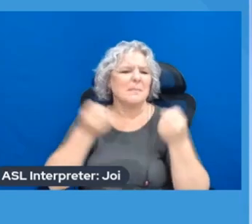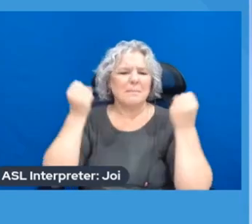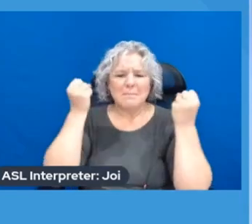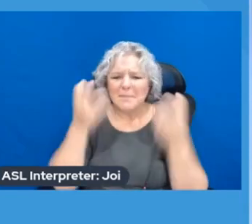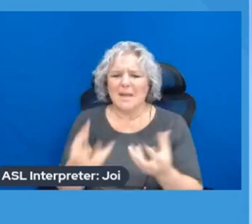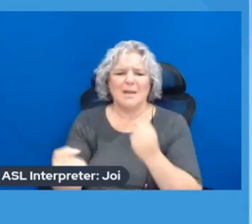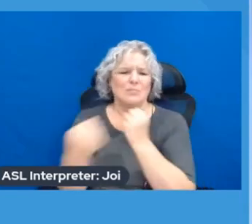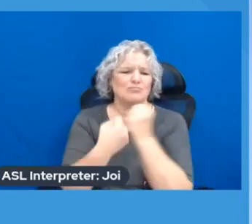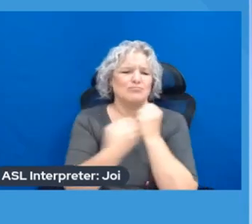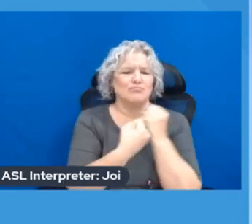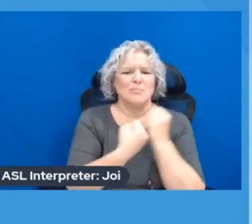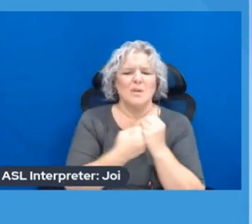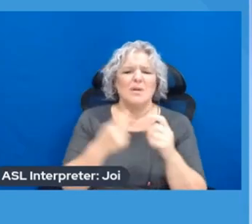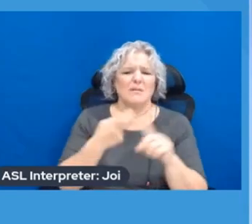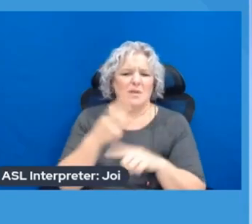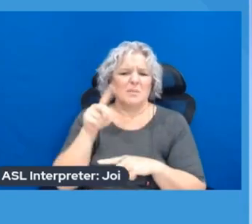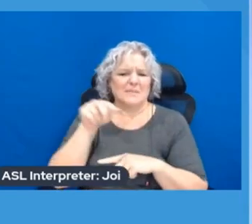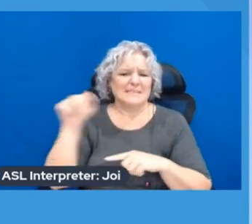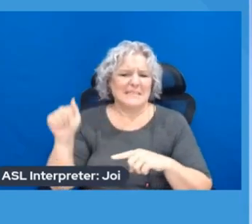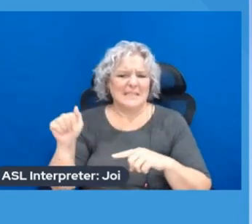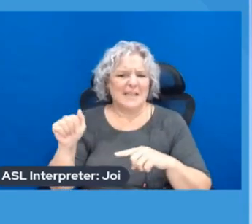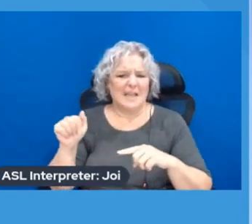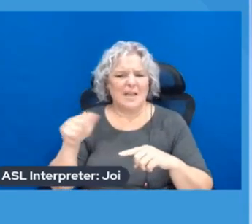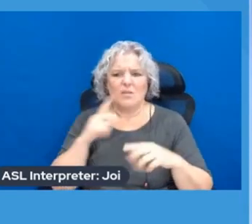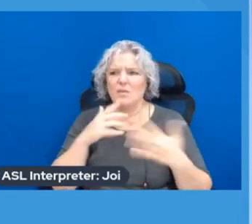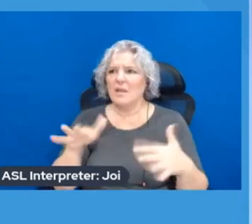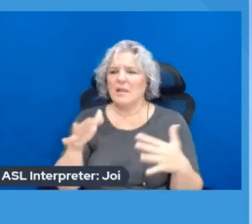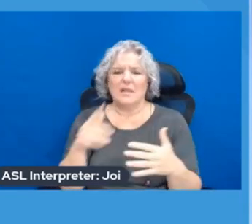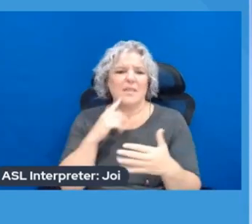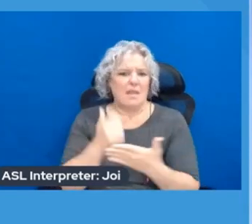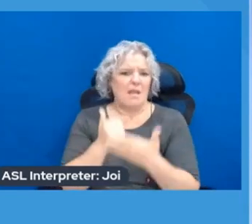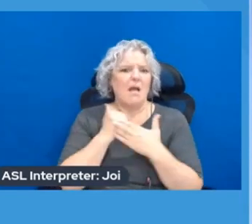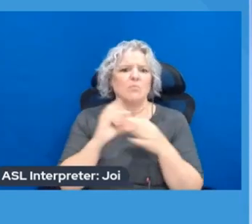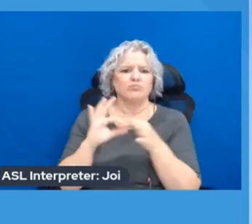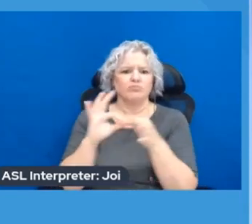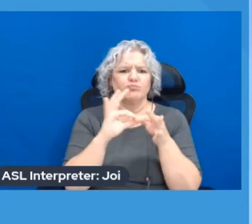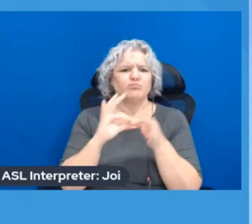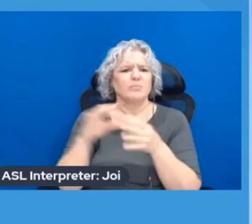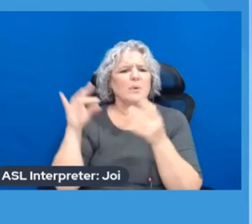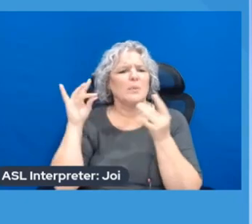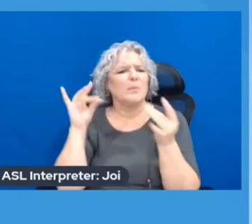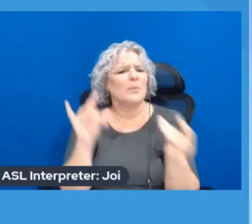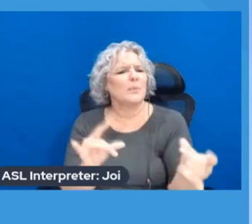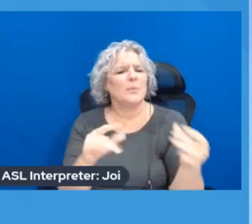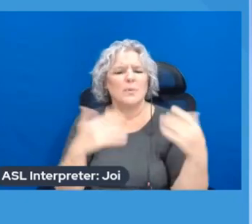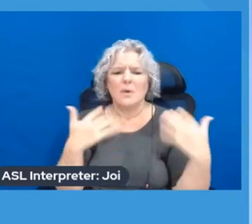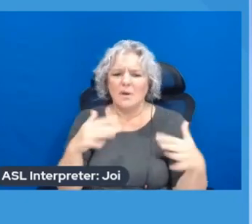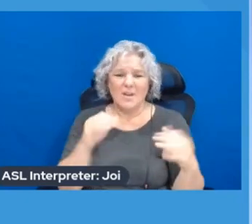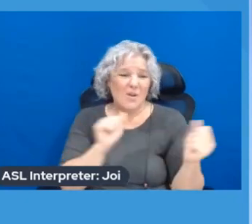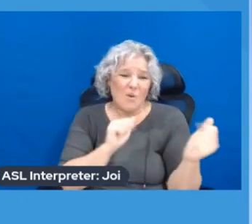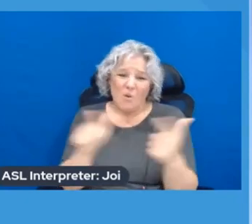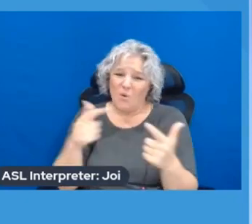to be the best Part C coordinator that I can be. All of us need support. This job is hard.